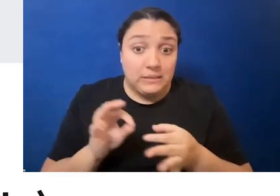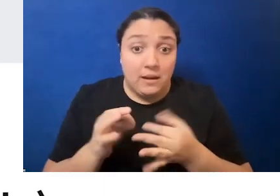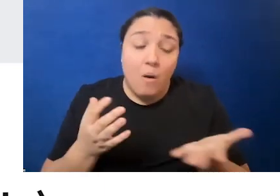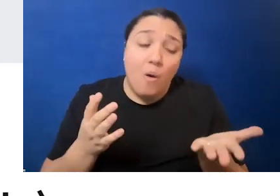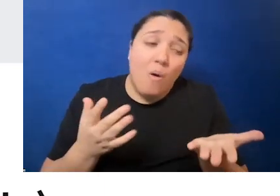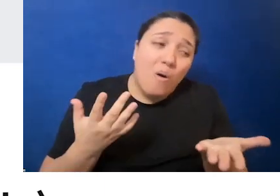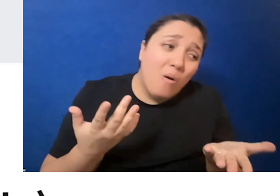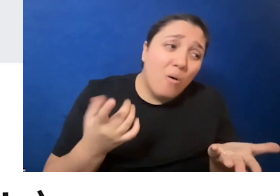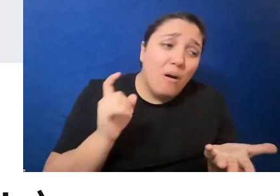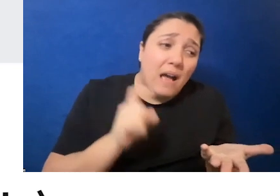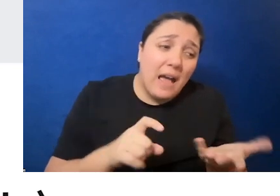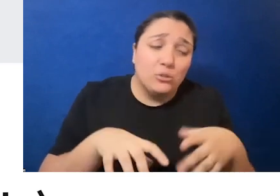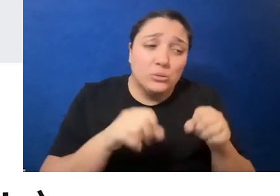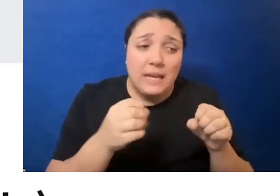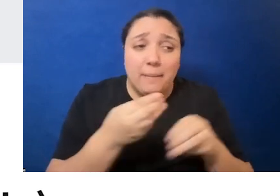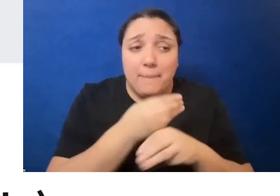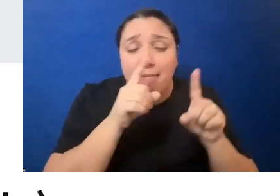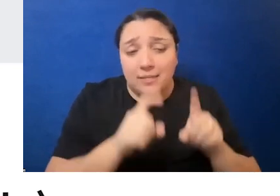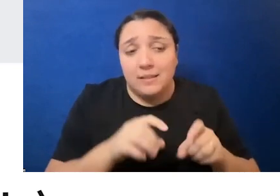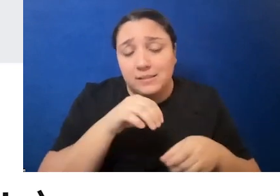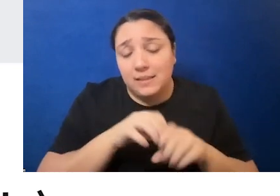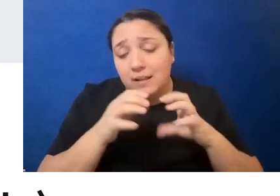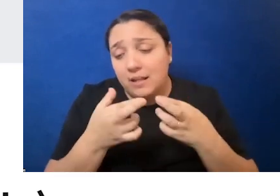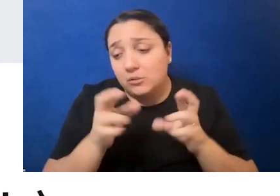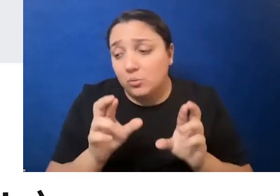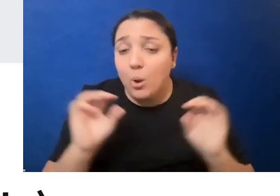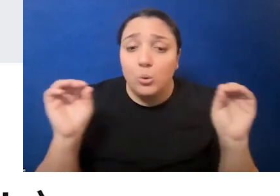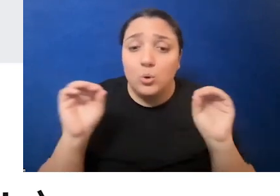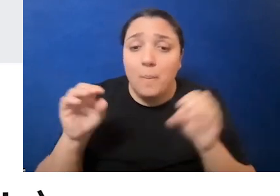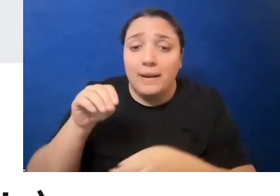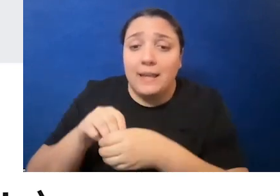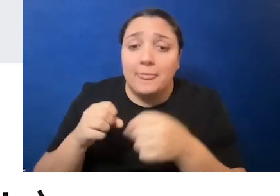THE KIDS MAY SAY I HAD TO TAKE